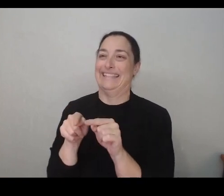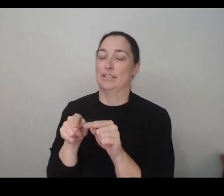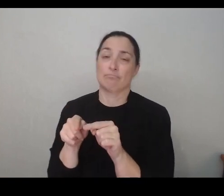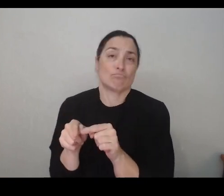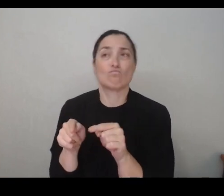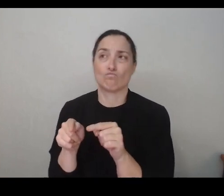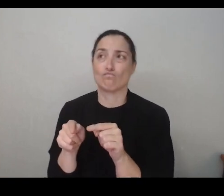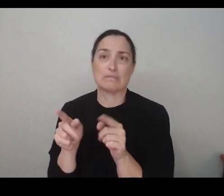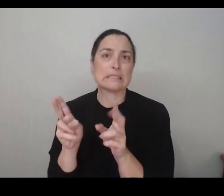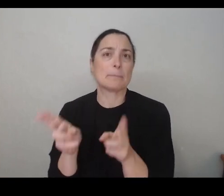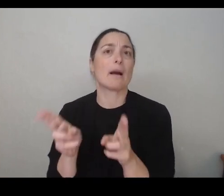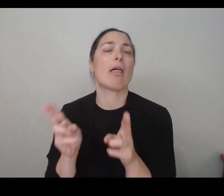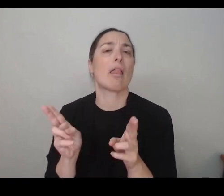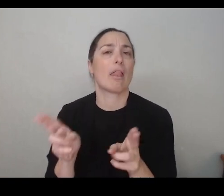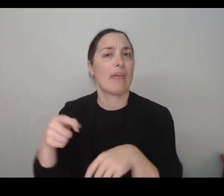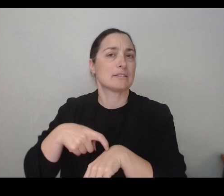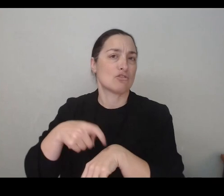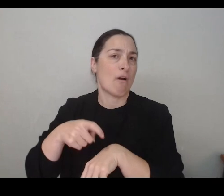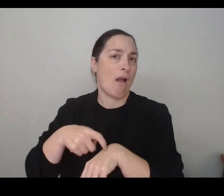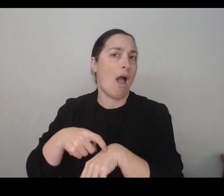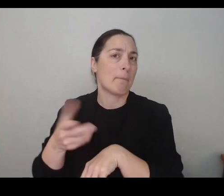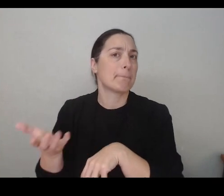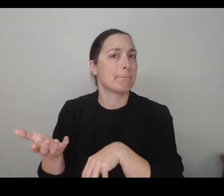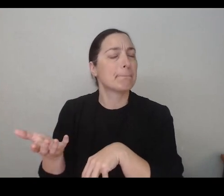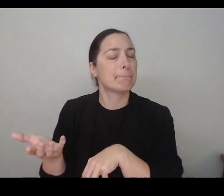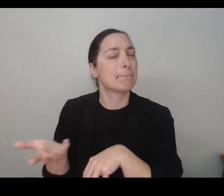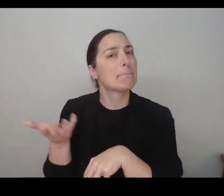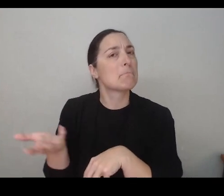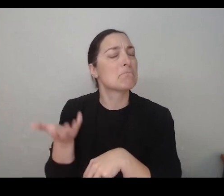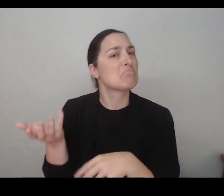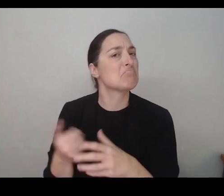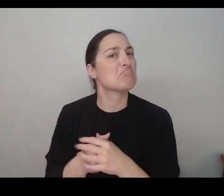of the period in those sort of connecting faiths kind of.